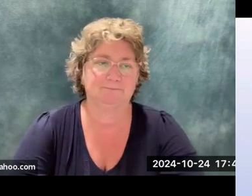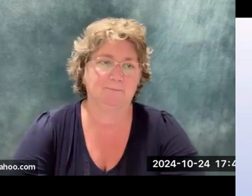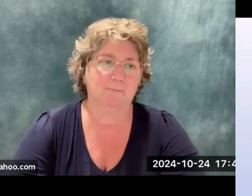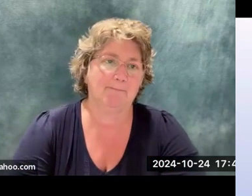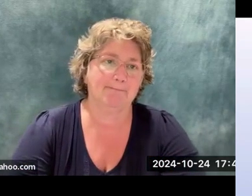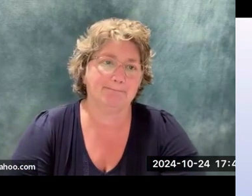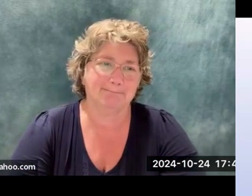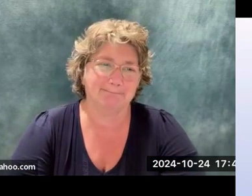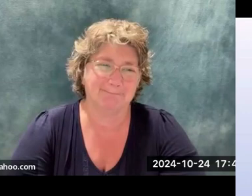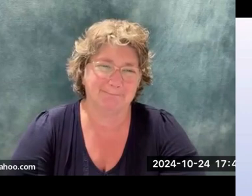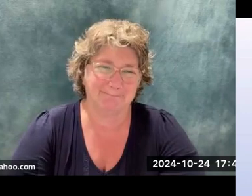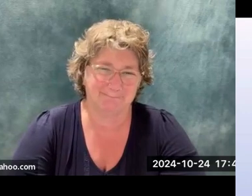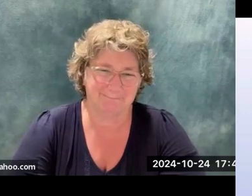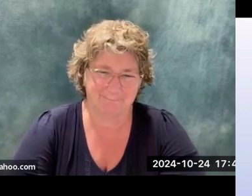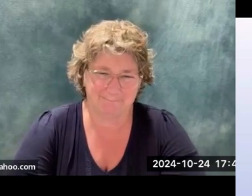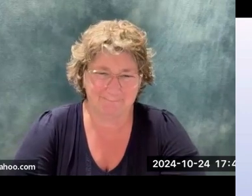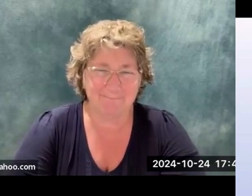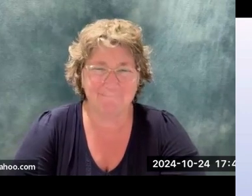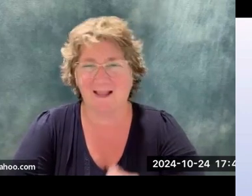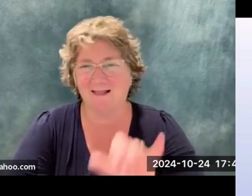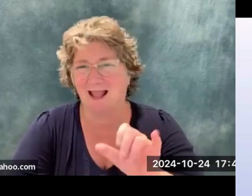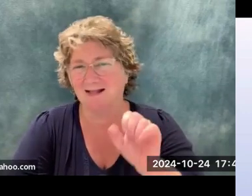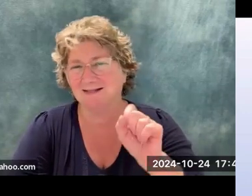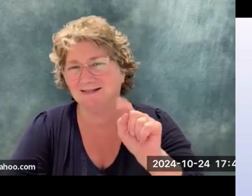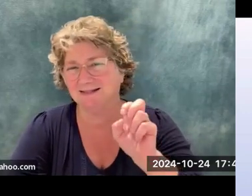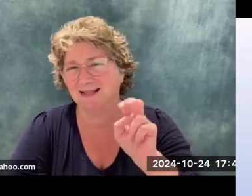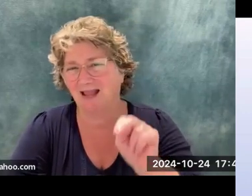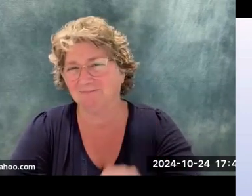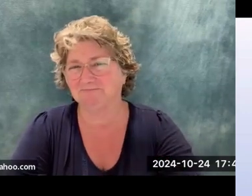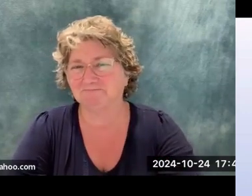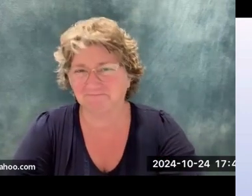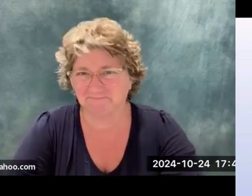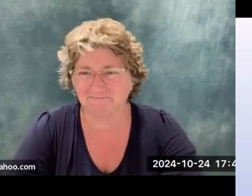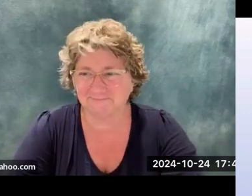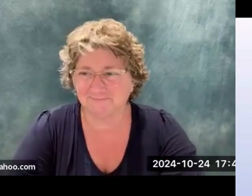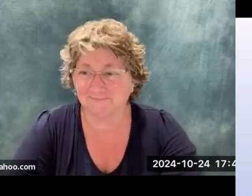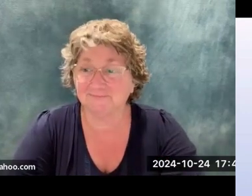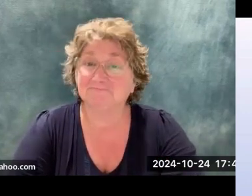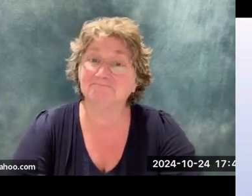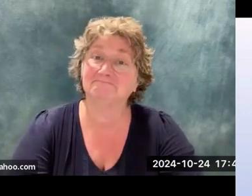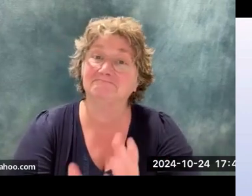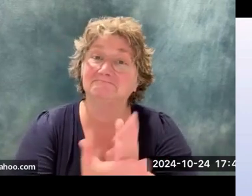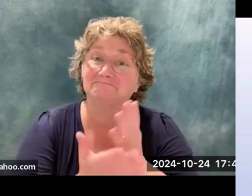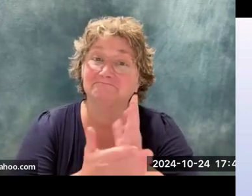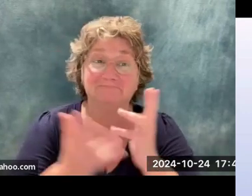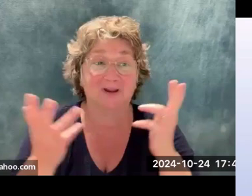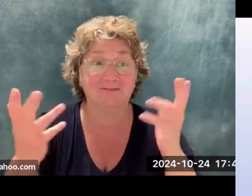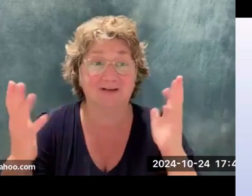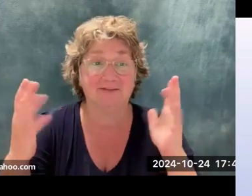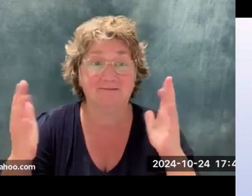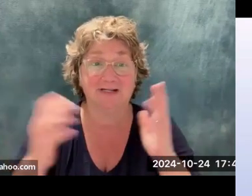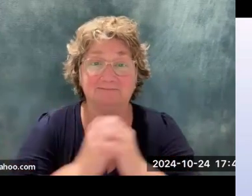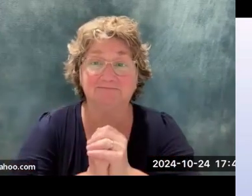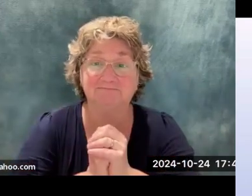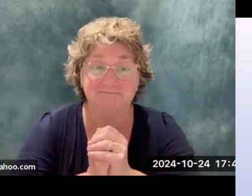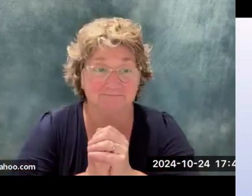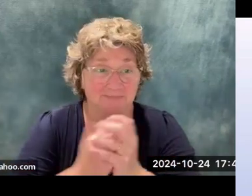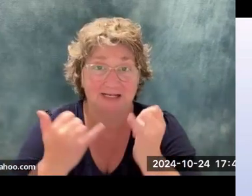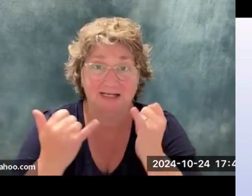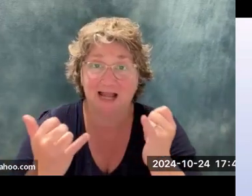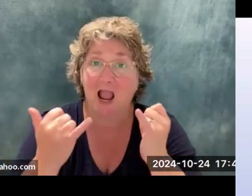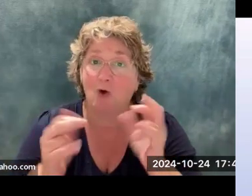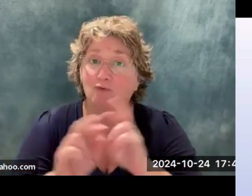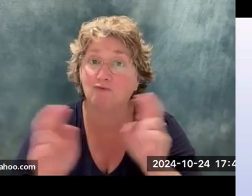Oh, I think this is Stens. All right. We're all done and we're going to be taking your